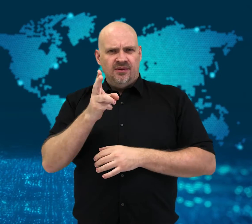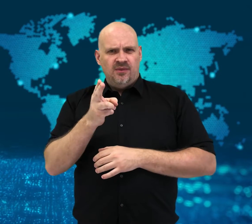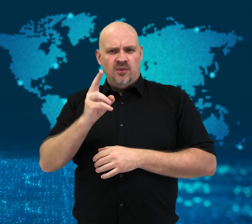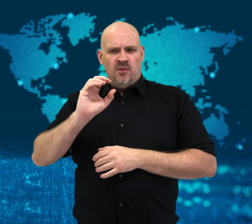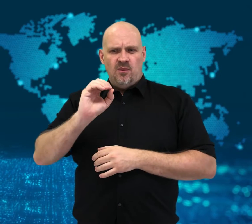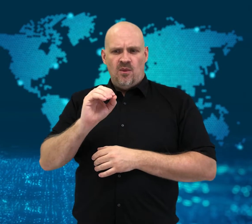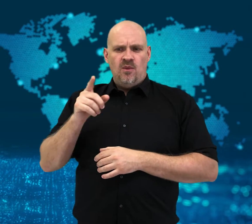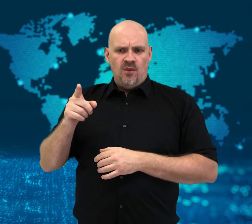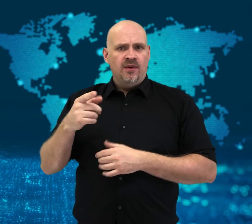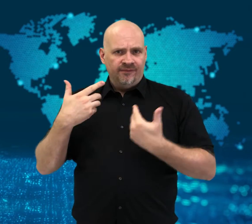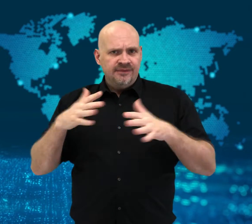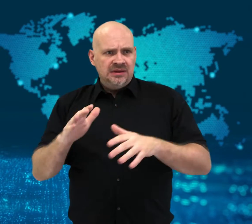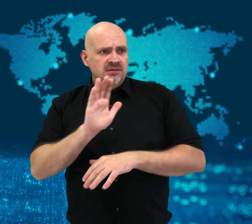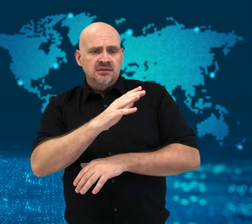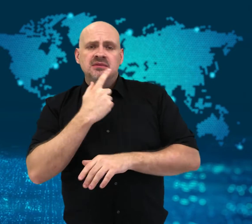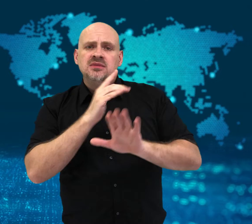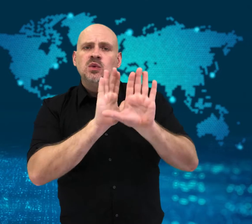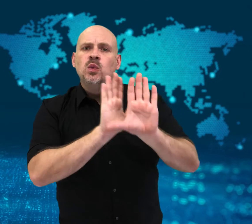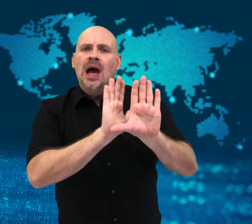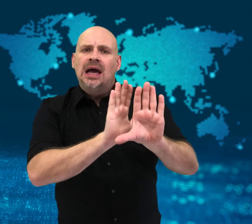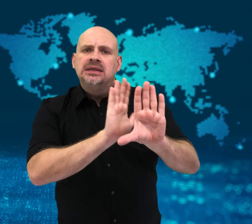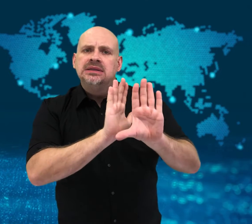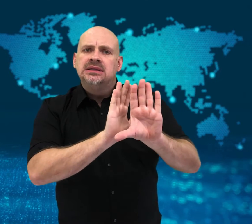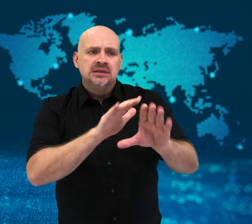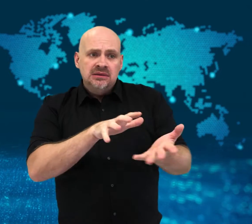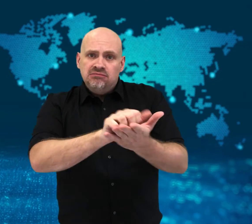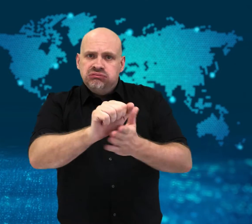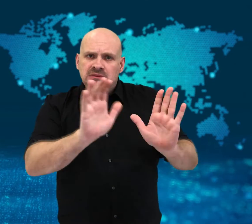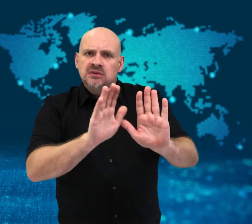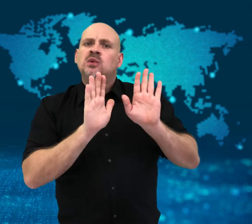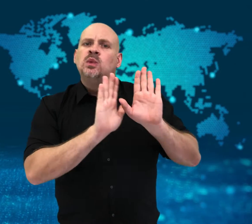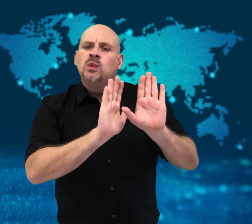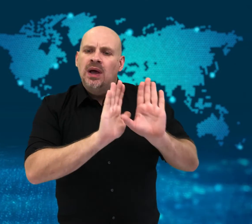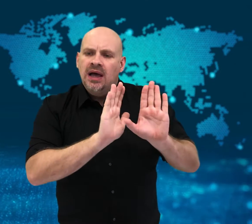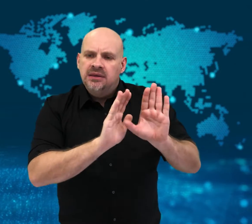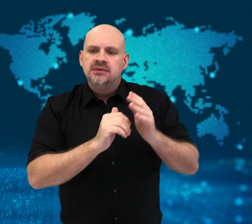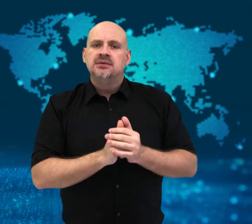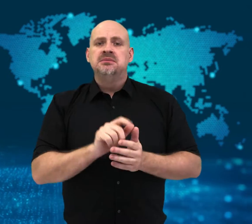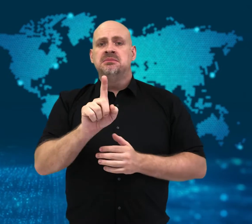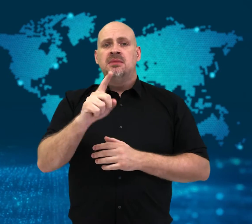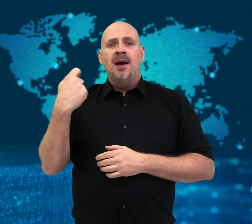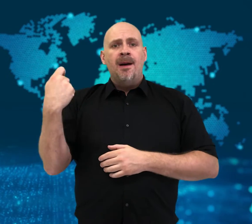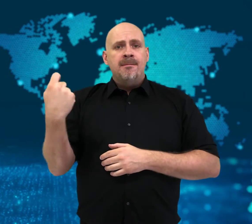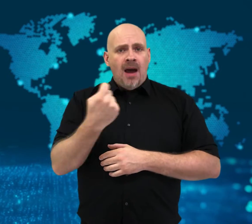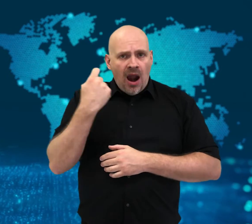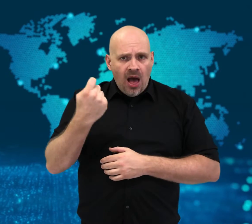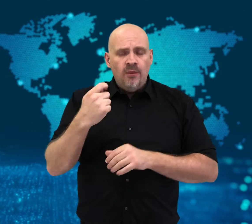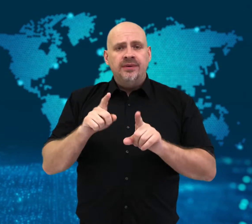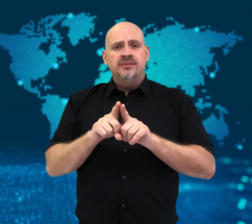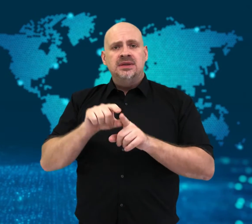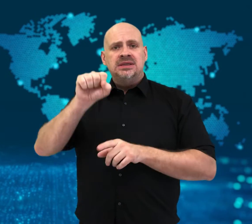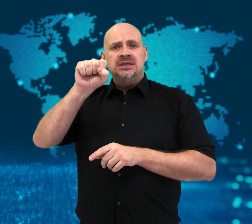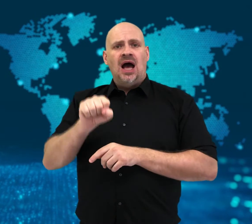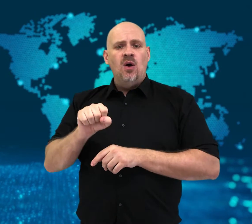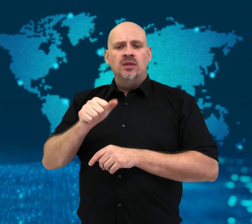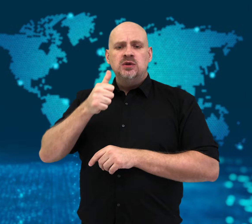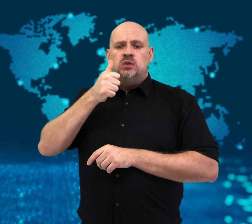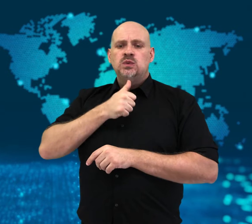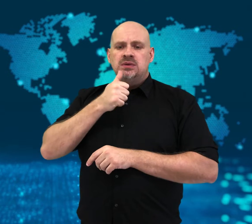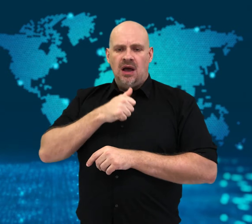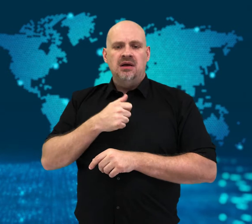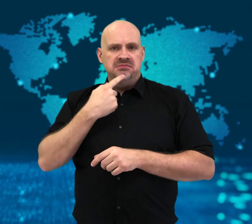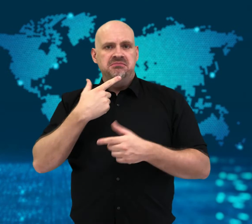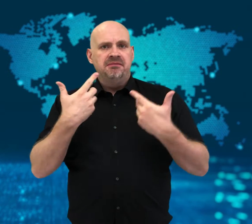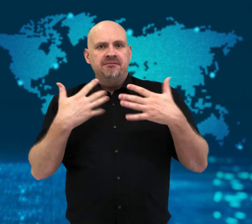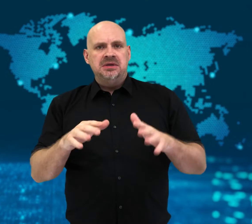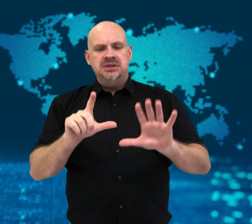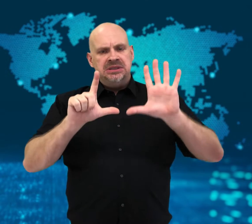but both Malawi and South Sudan say more than 70,000 doses expired